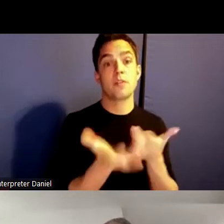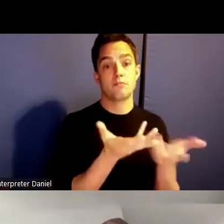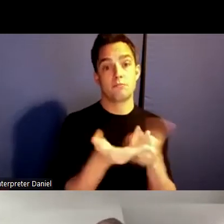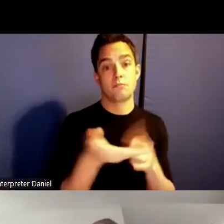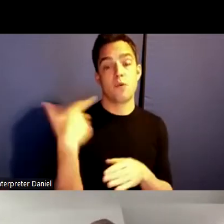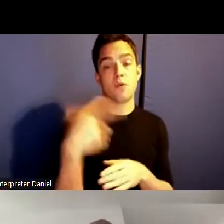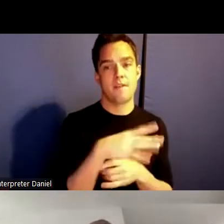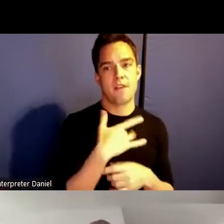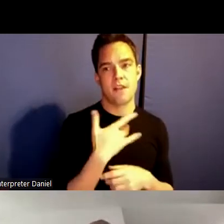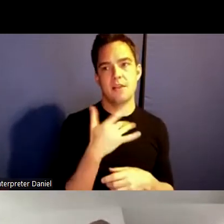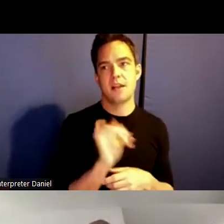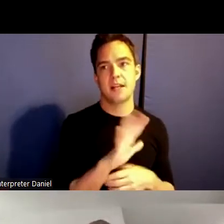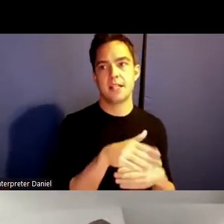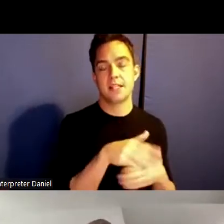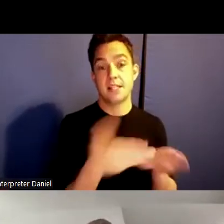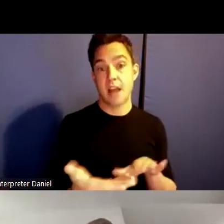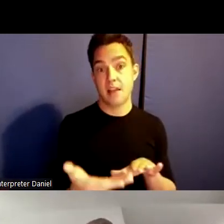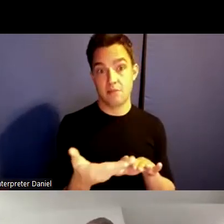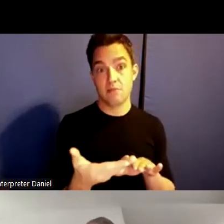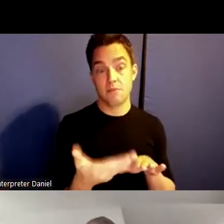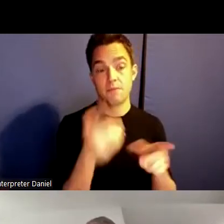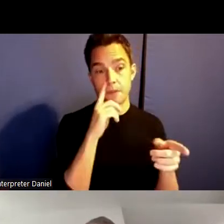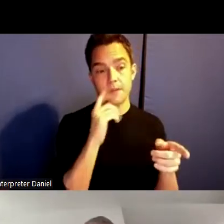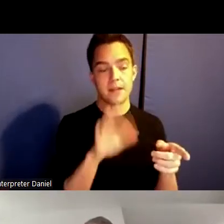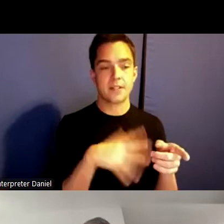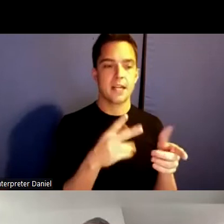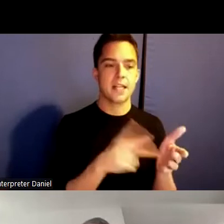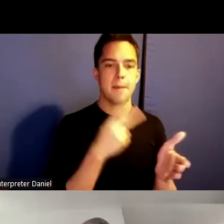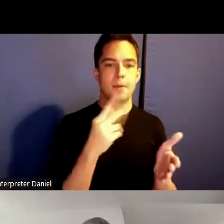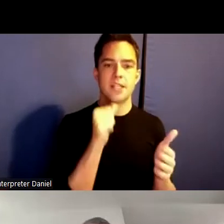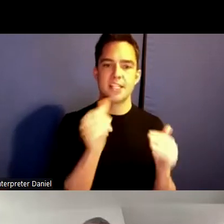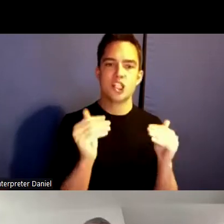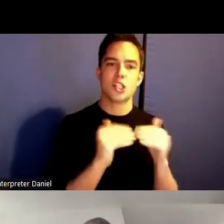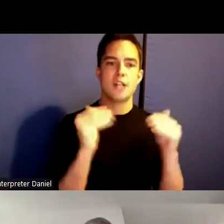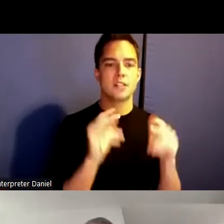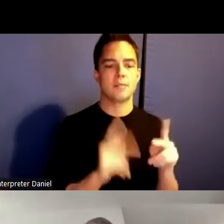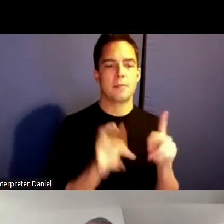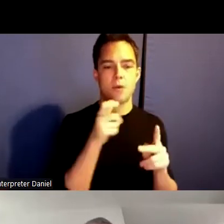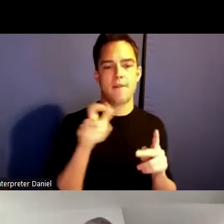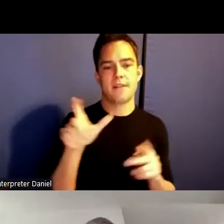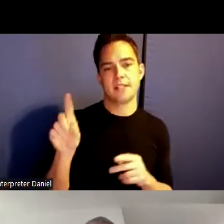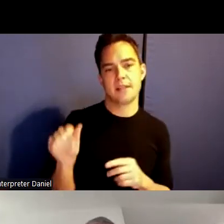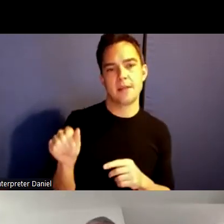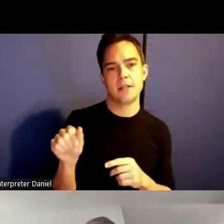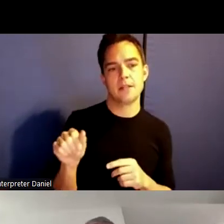like death was a sort of double injustice to people with disabilities, you know, kind of why did they have to have a